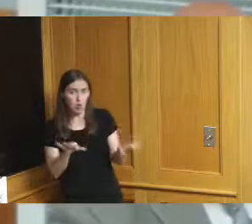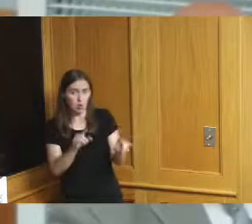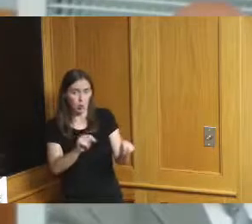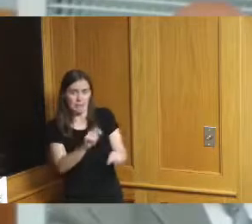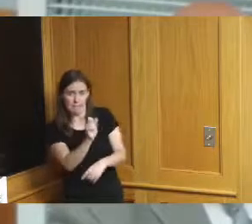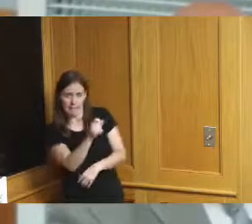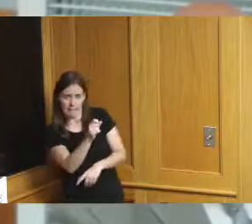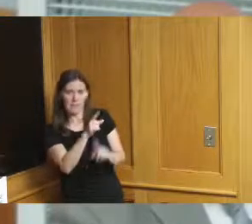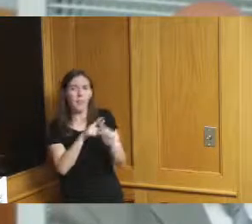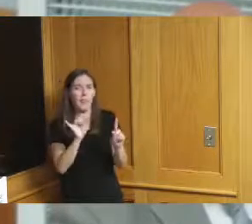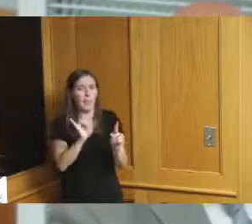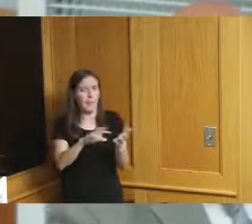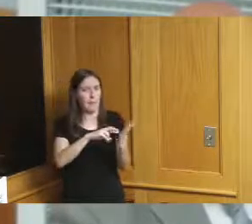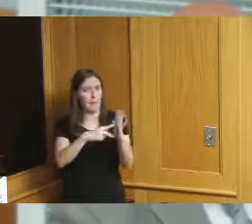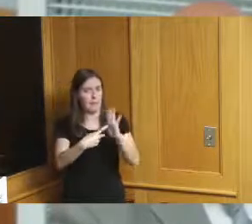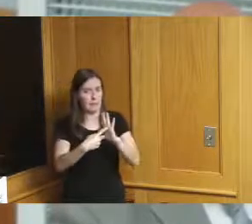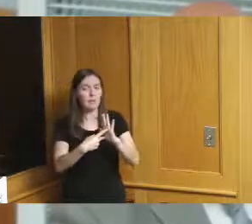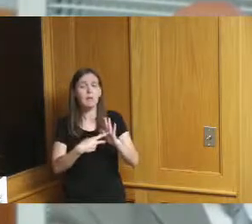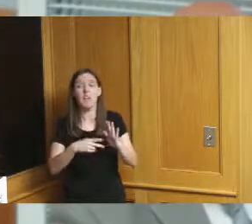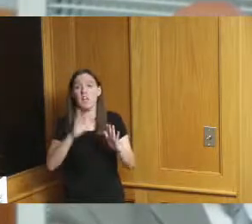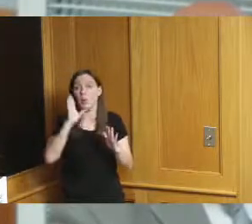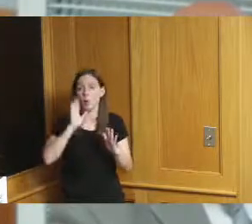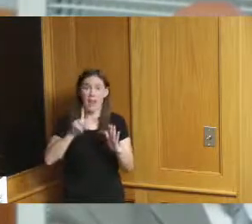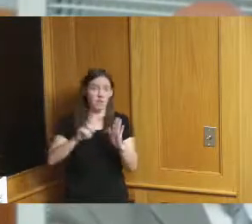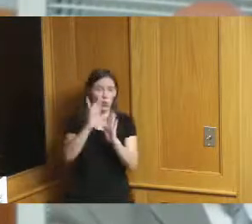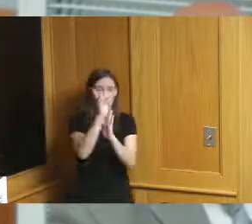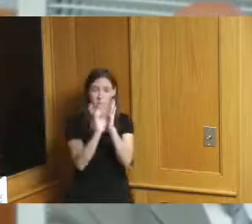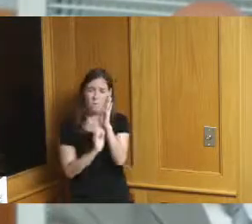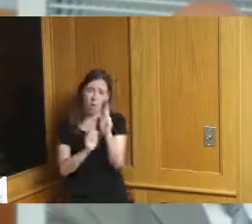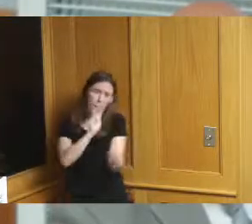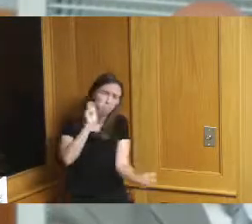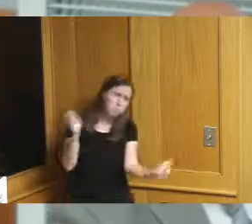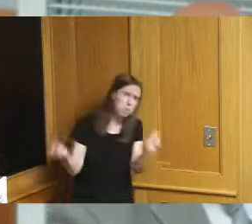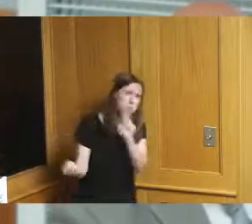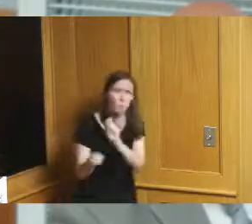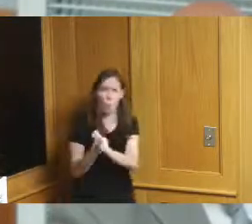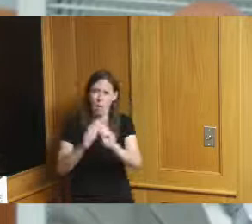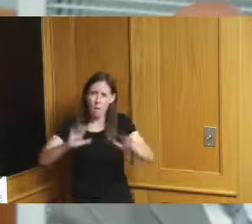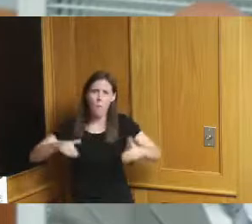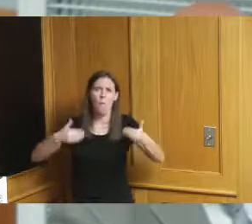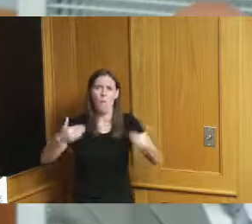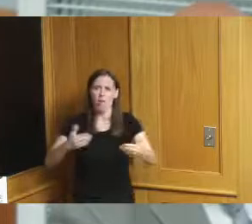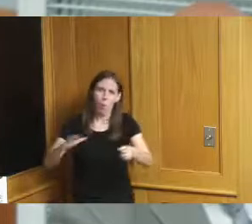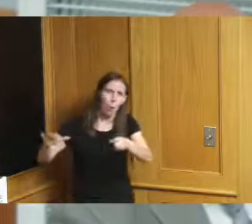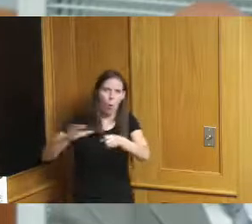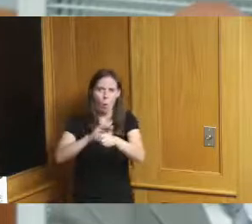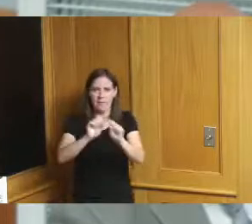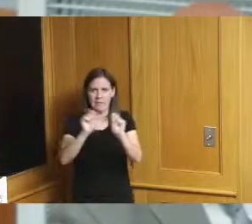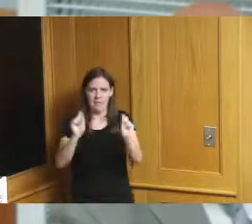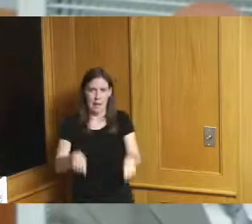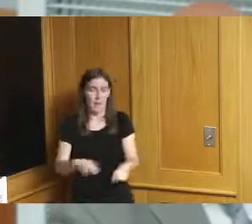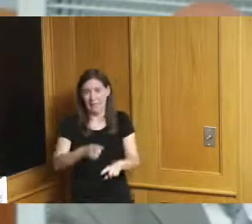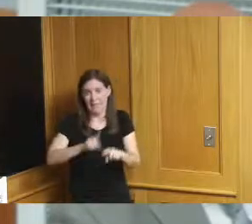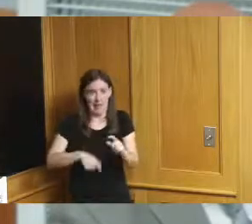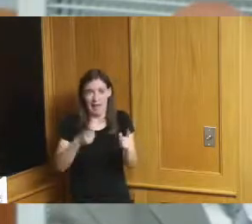would mean is a complete redesign of our entire system a it could not happen overnight and because